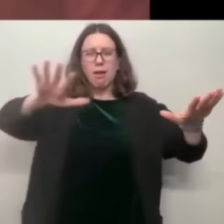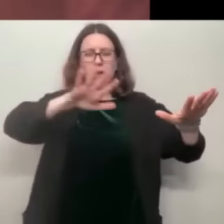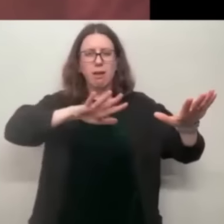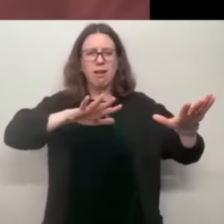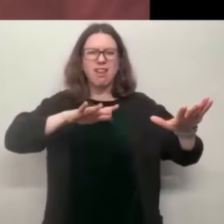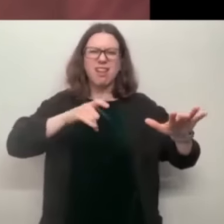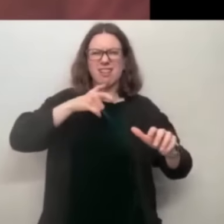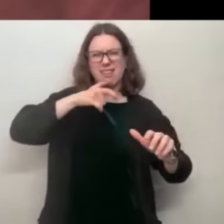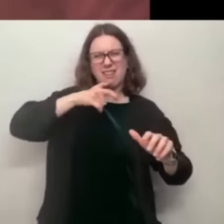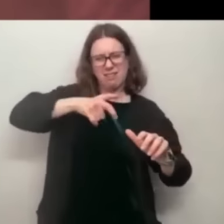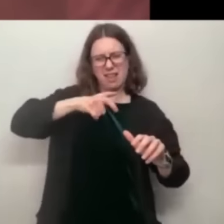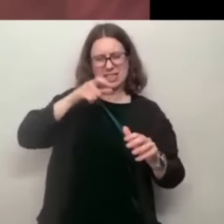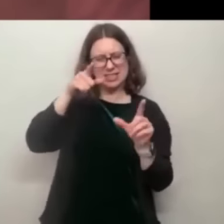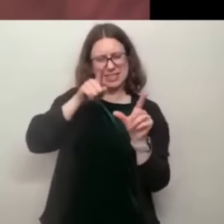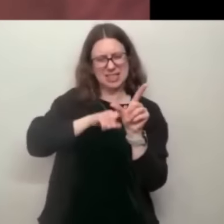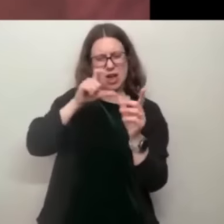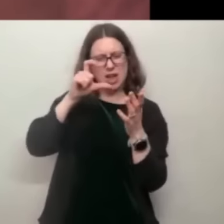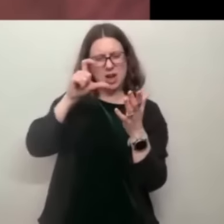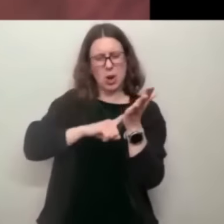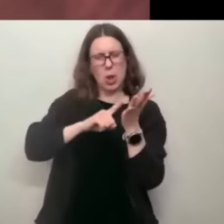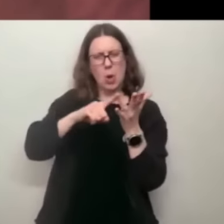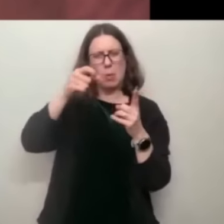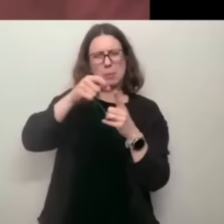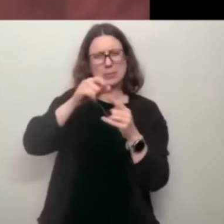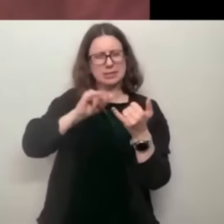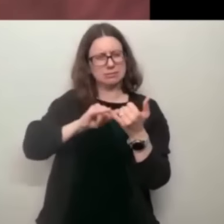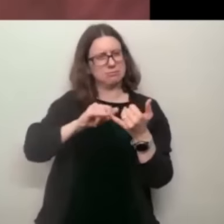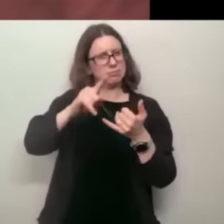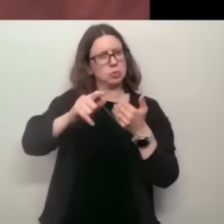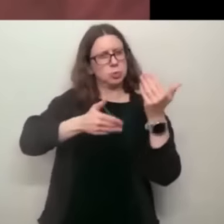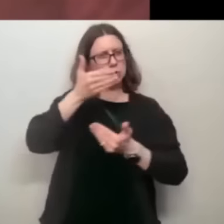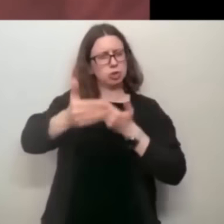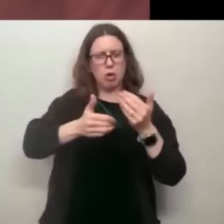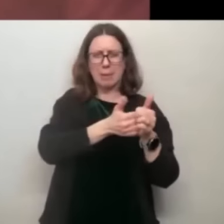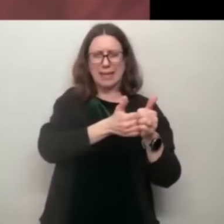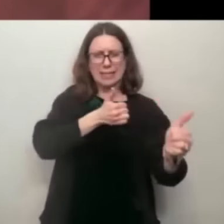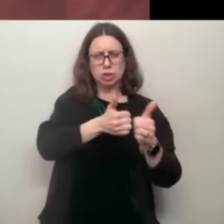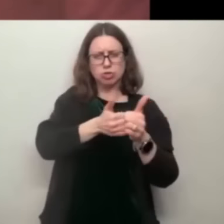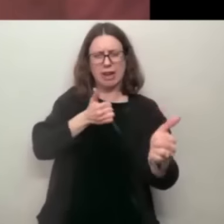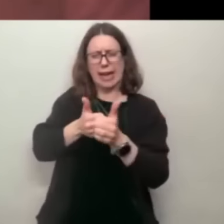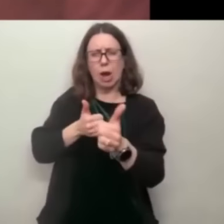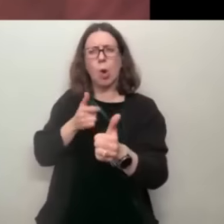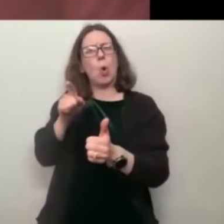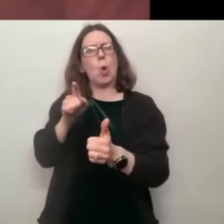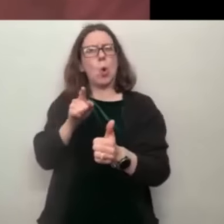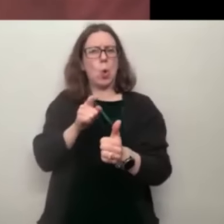as embodying the rapacious nature of industry and the fires of the furnaces are likened to those